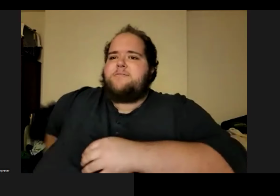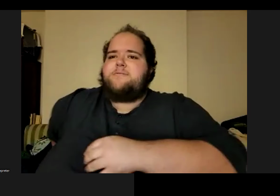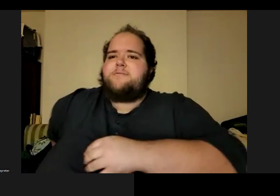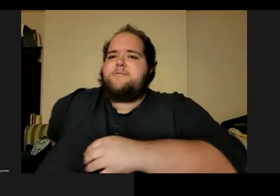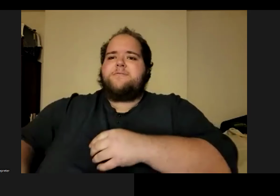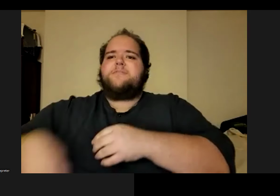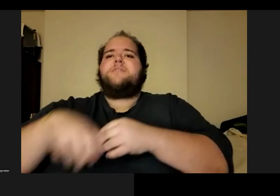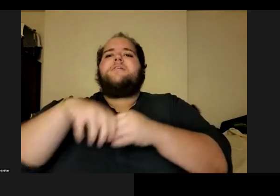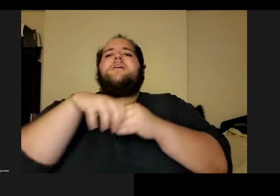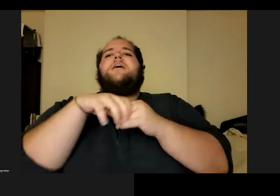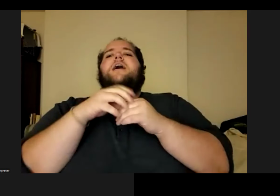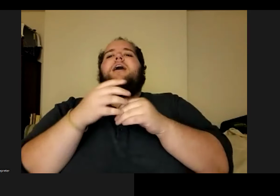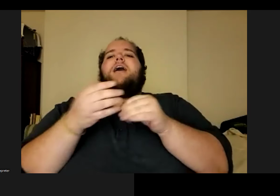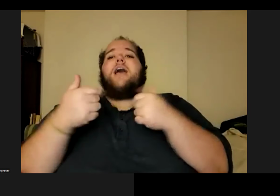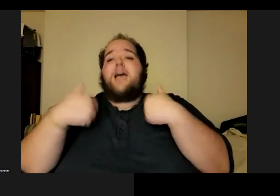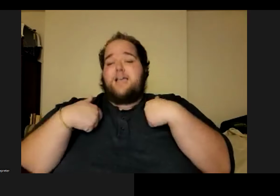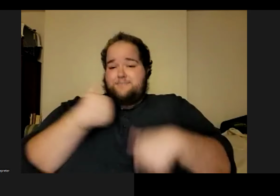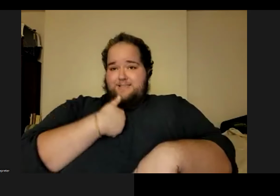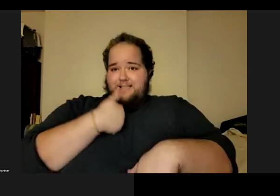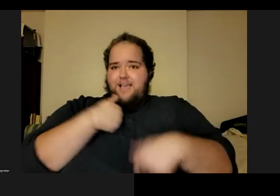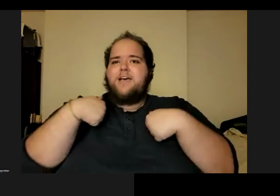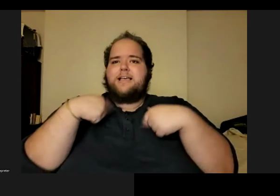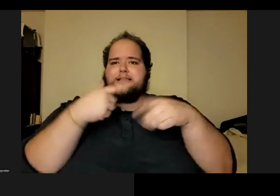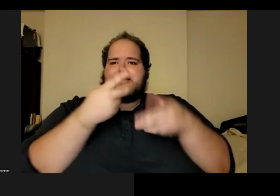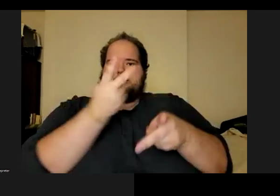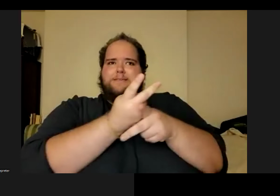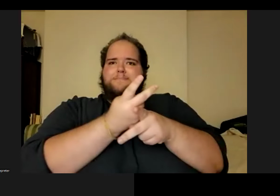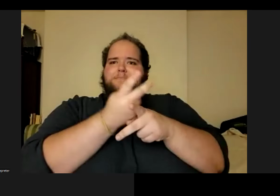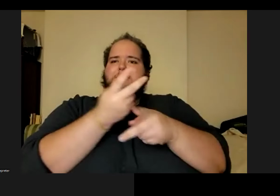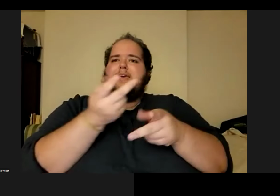actually will keep a change log So I'll keep a